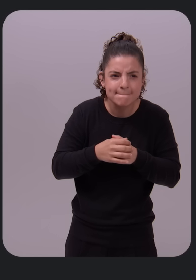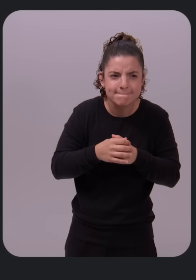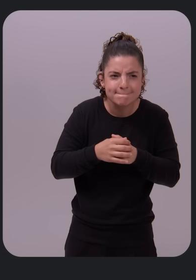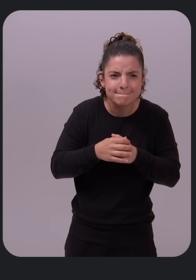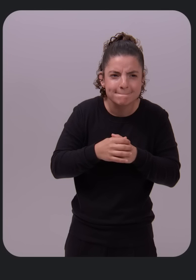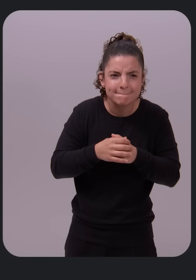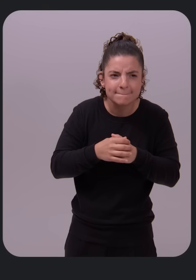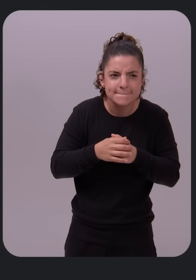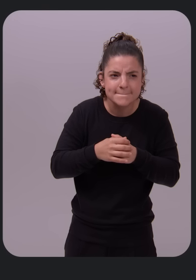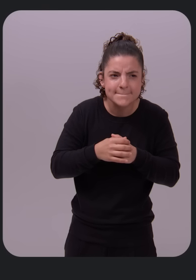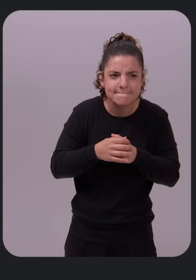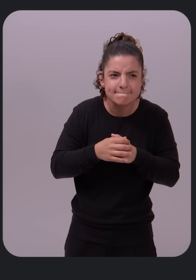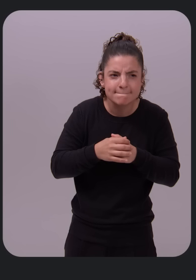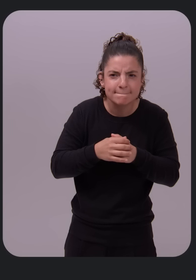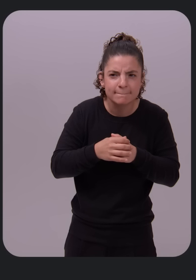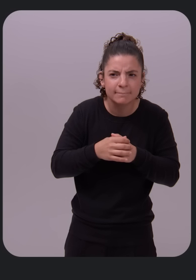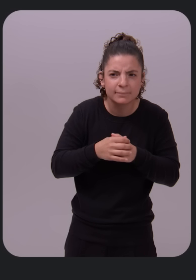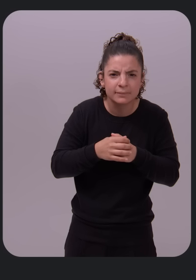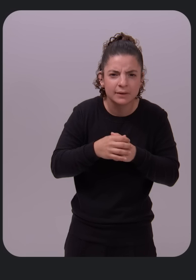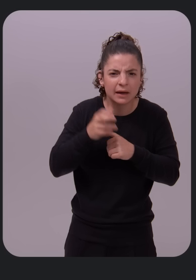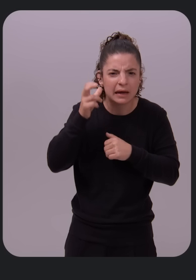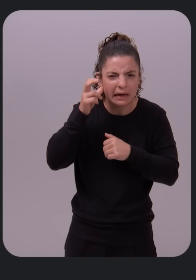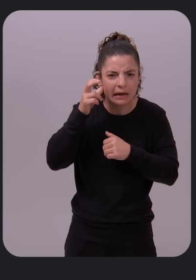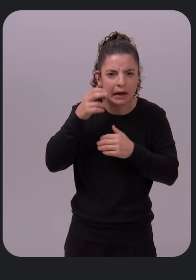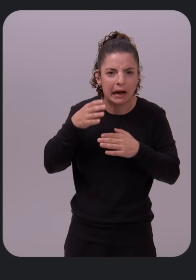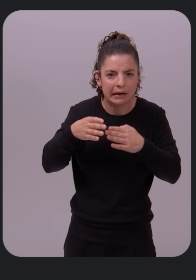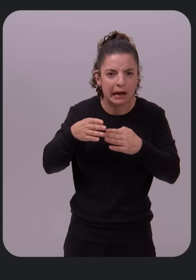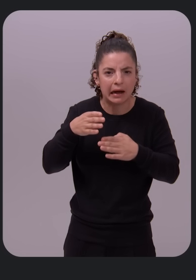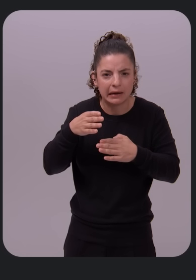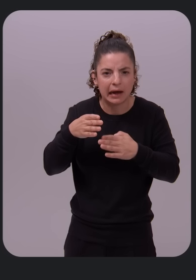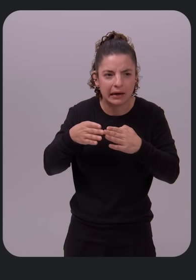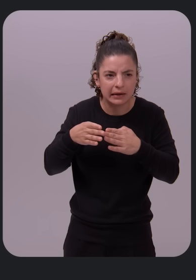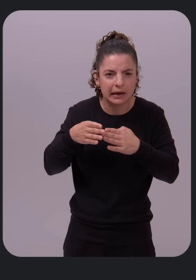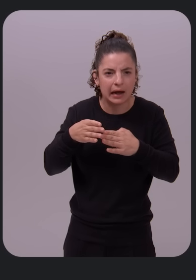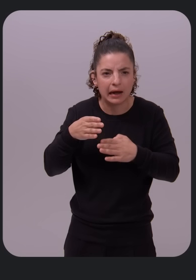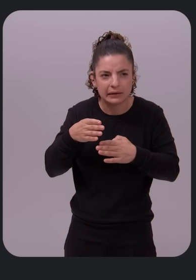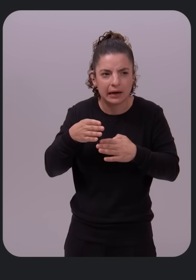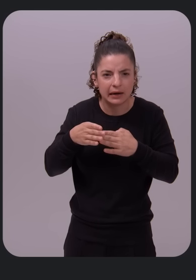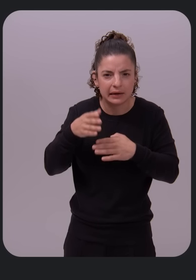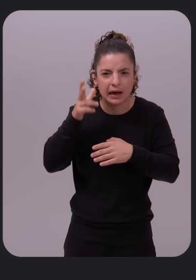[GARBLED SPEECH] Shoreline Amphitheater,